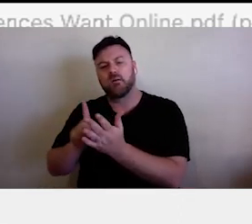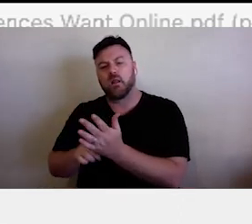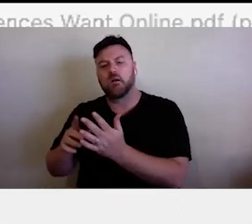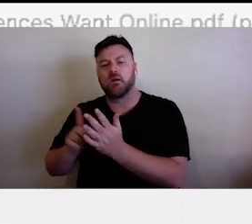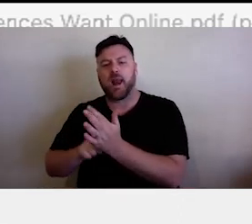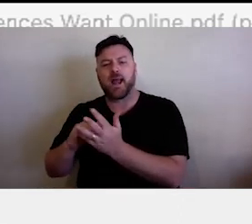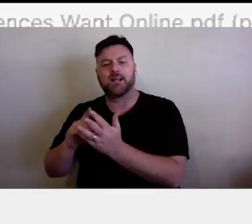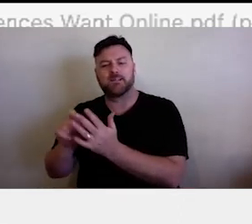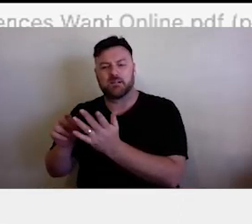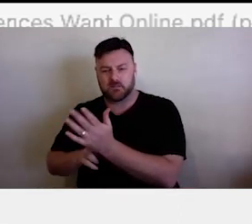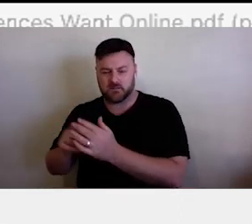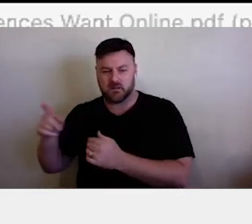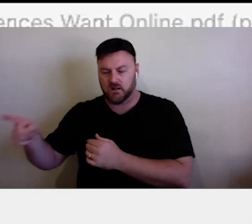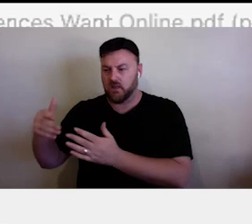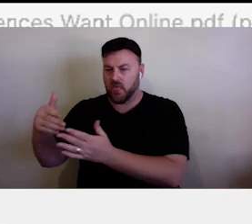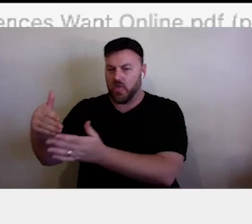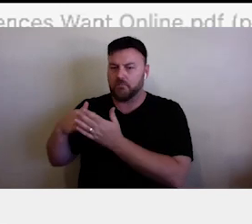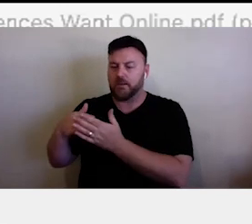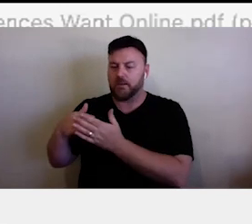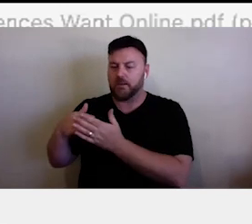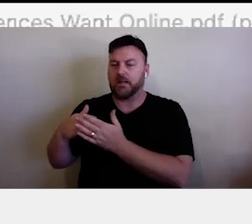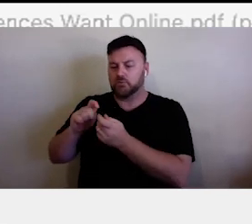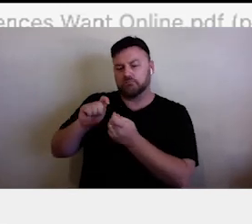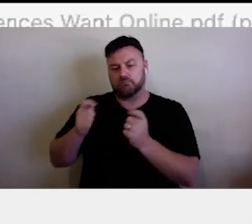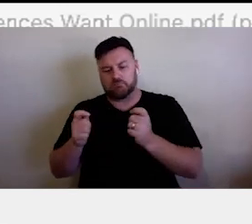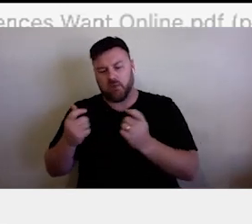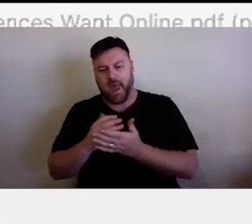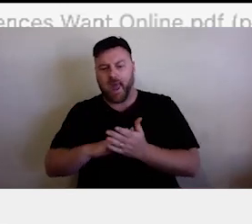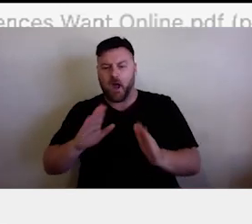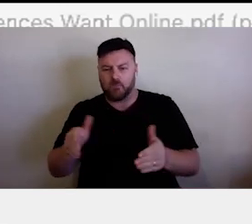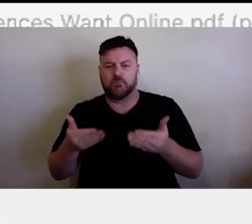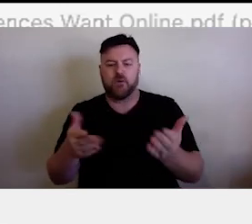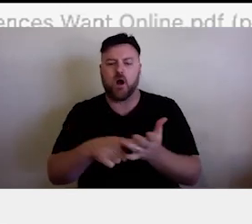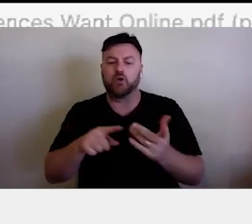thing is phrasing such as a simple and direct question implies that